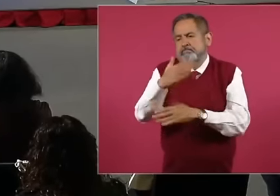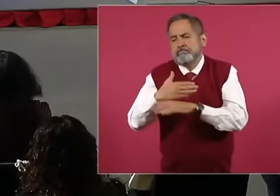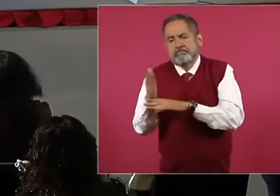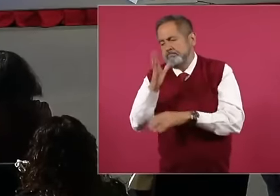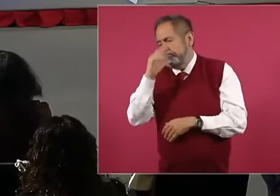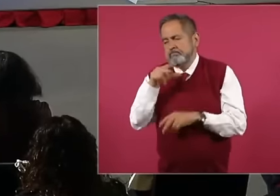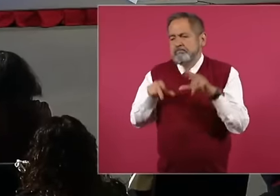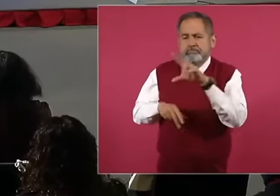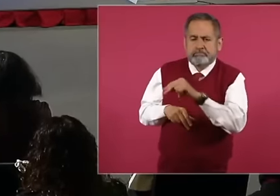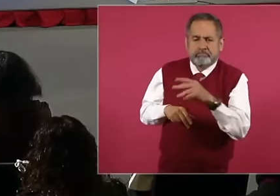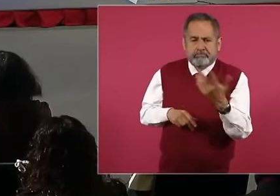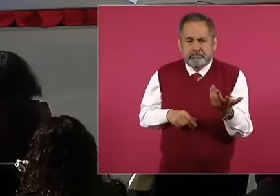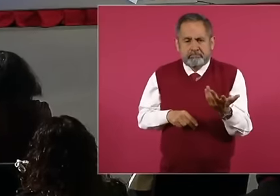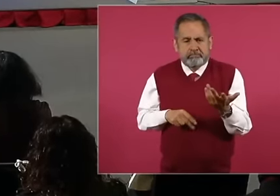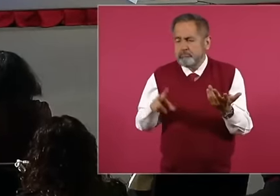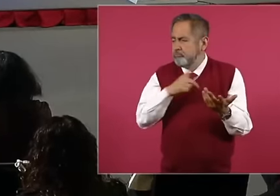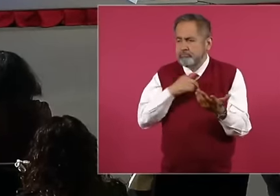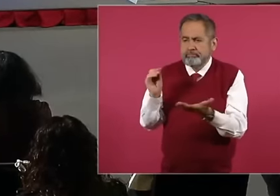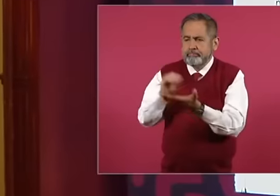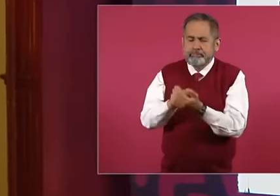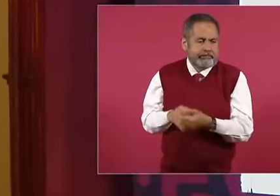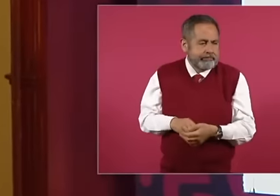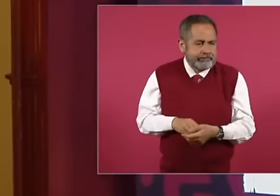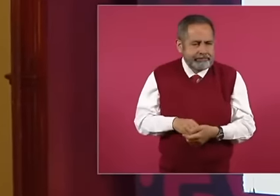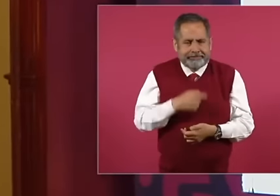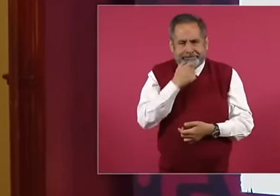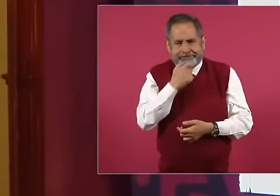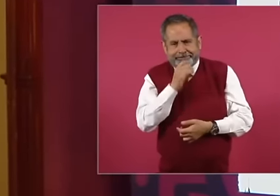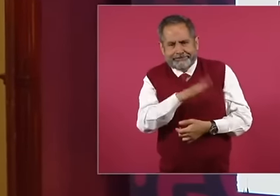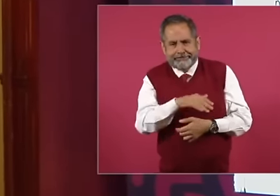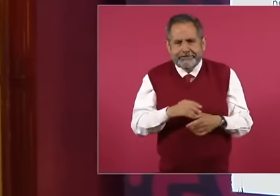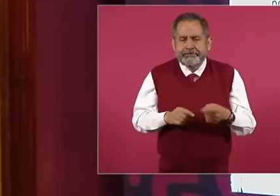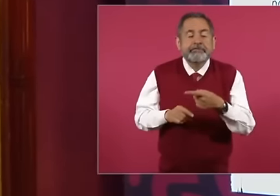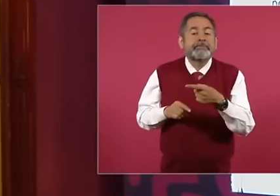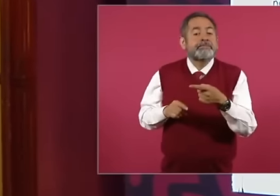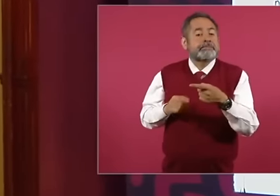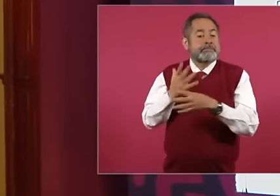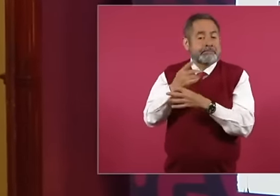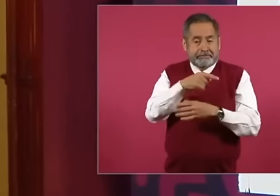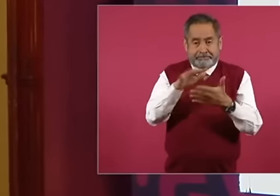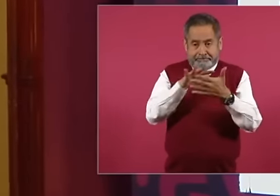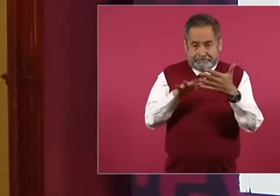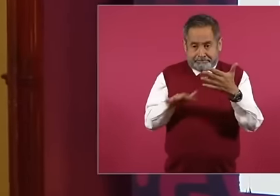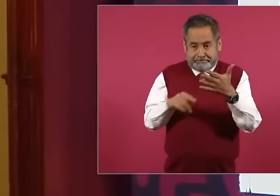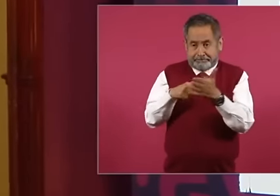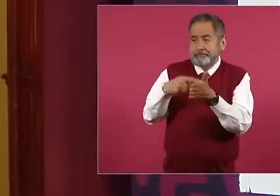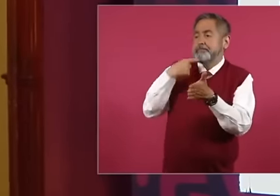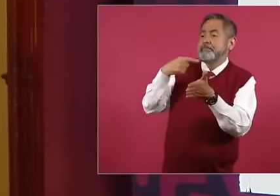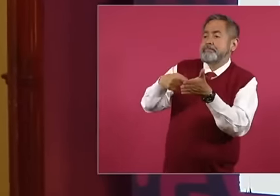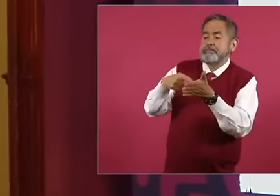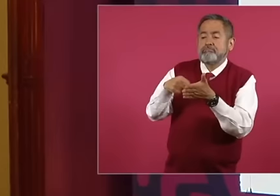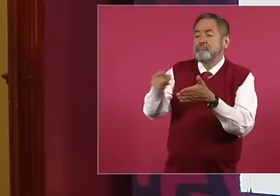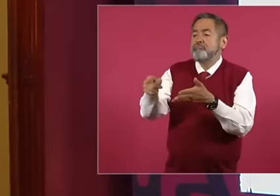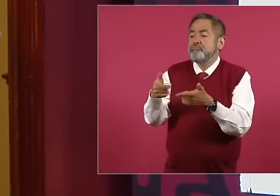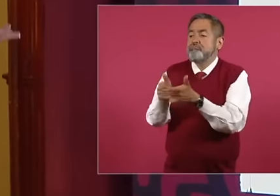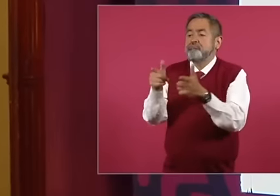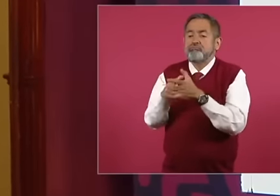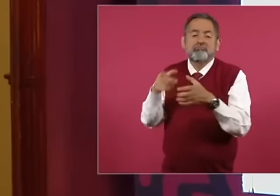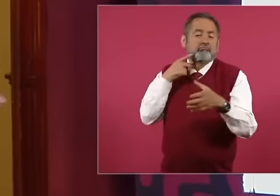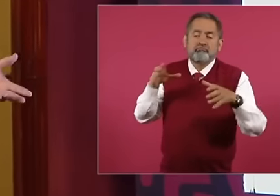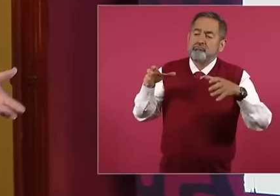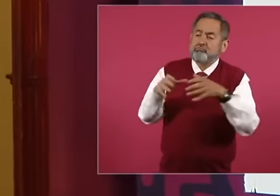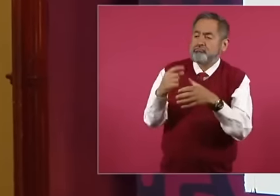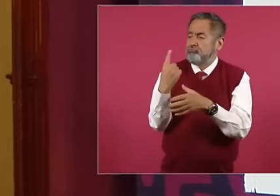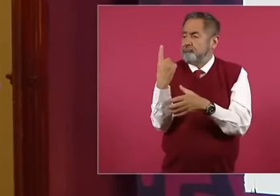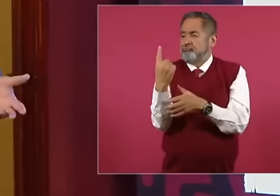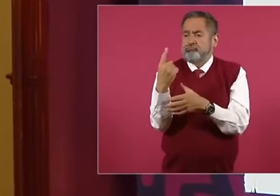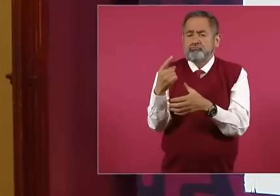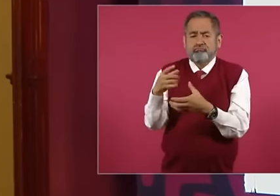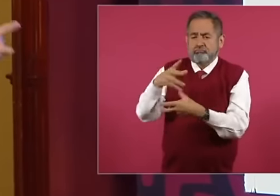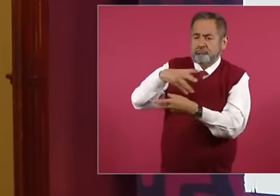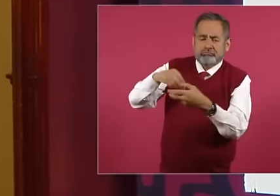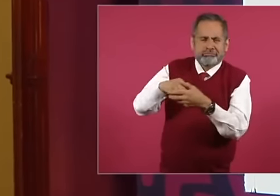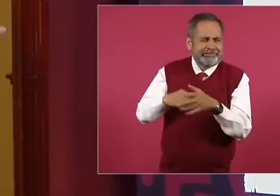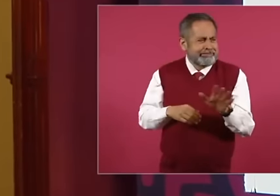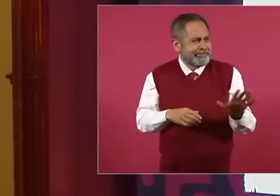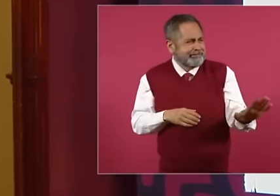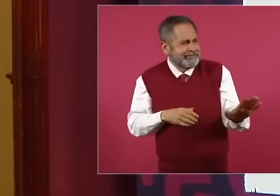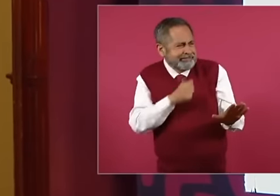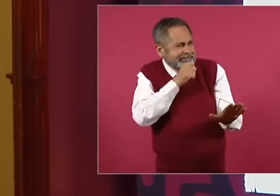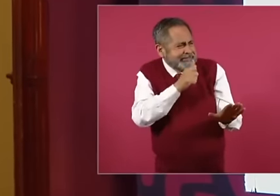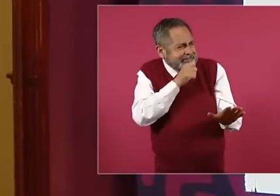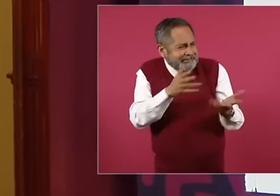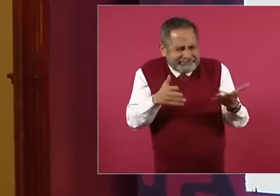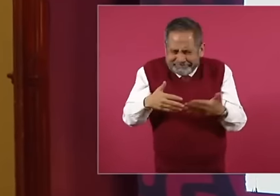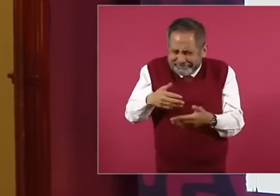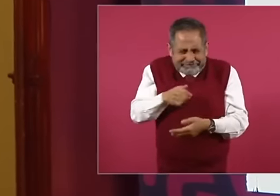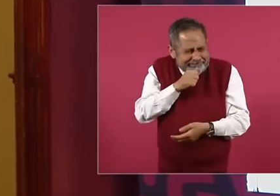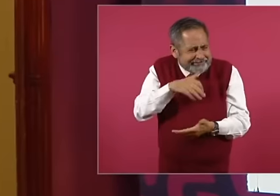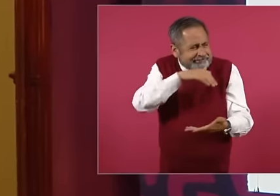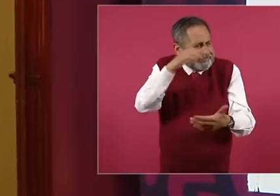constituted as a governmental political force if the electoral process is still underway